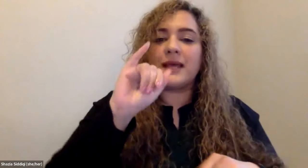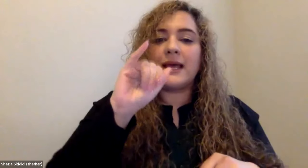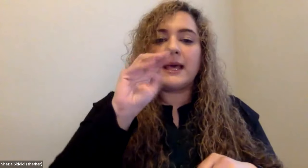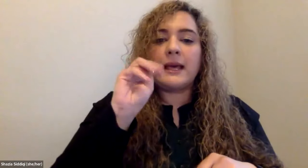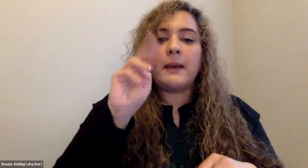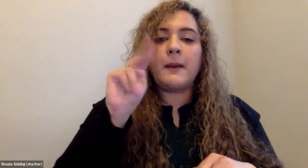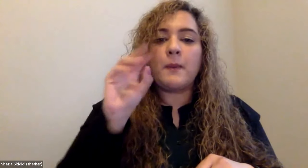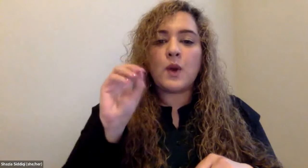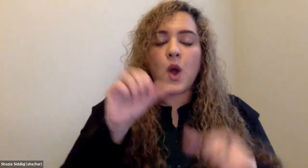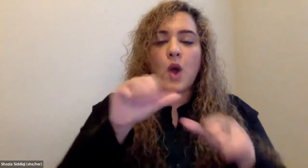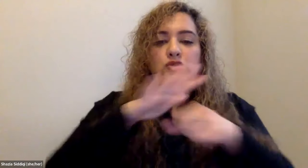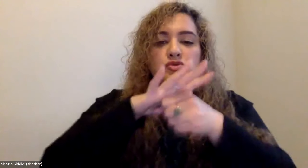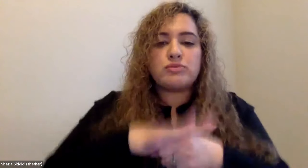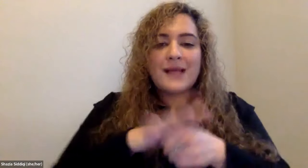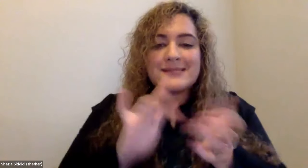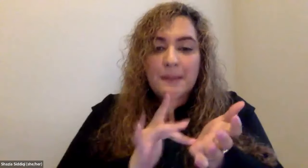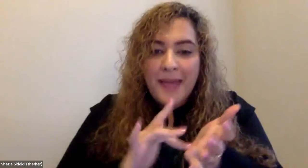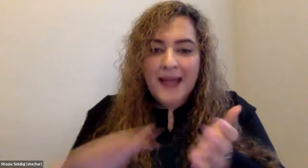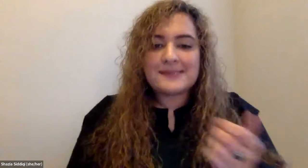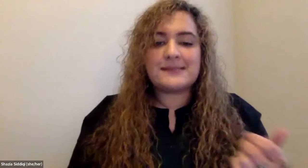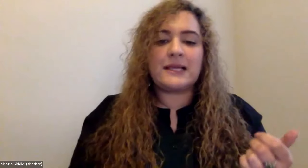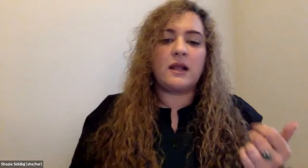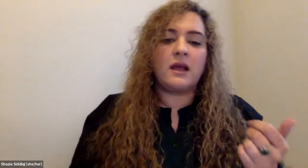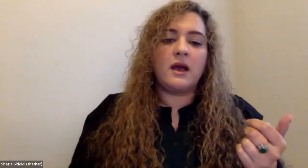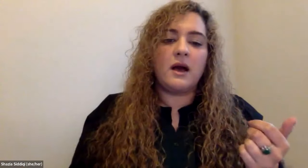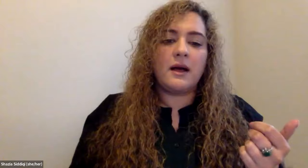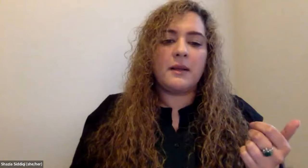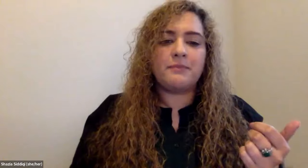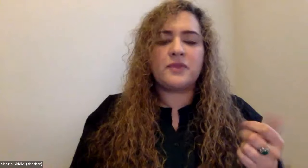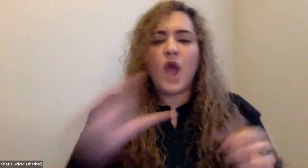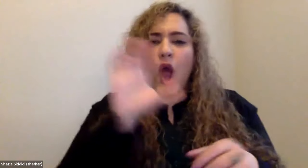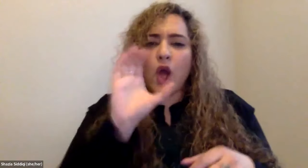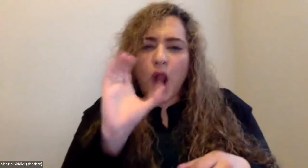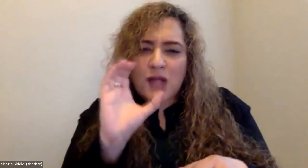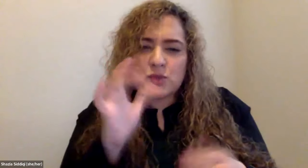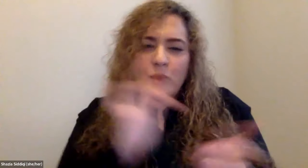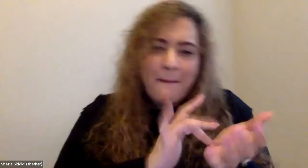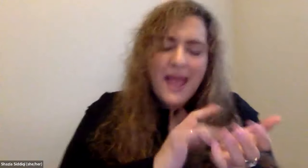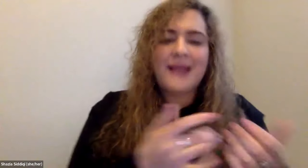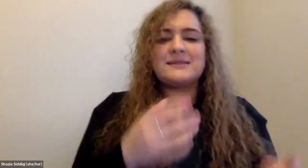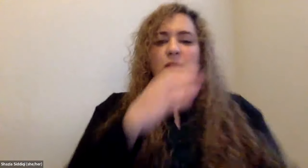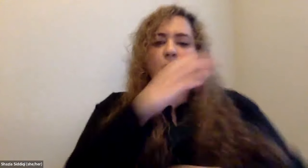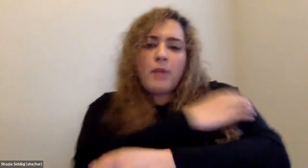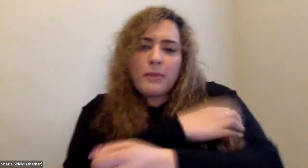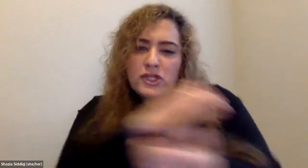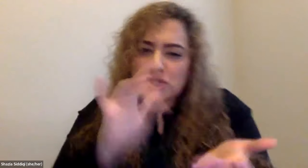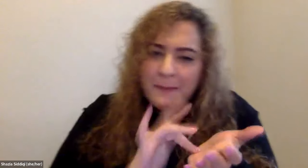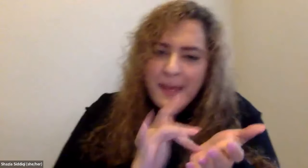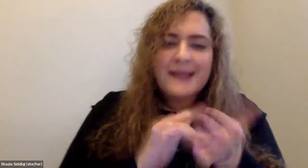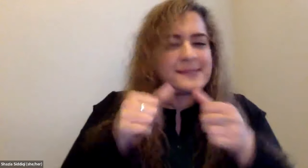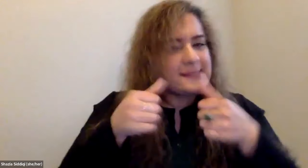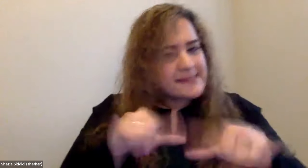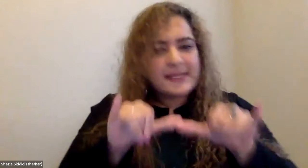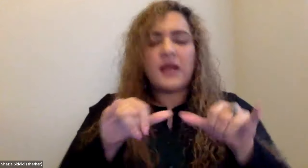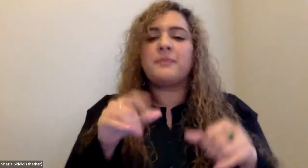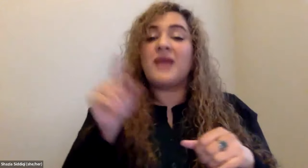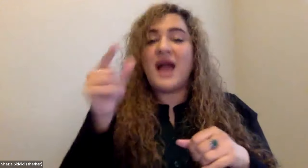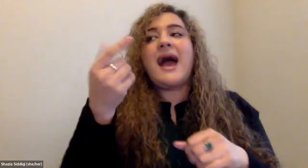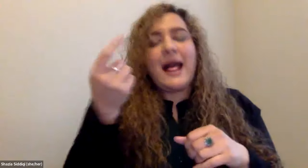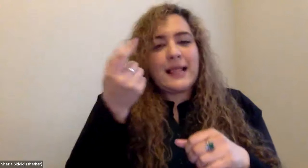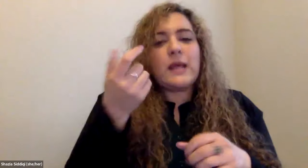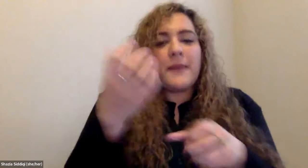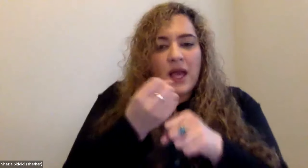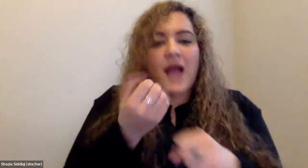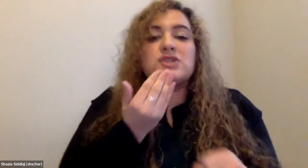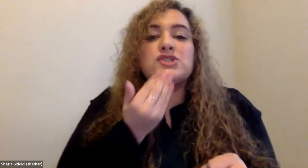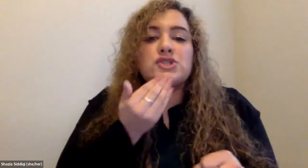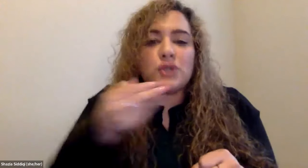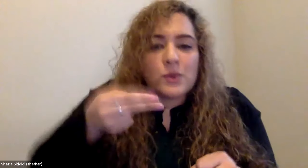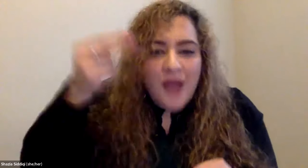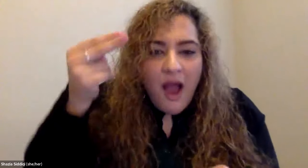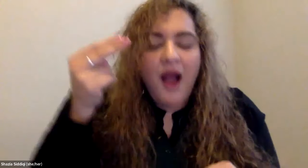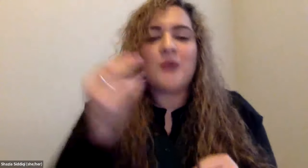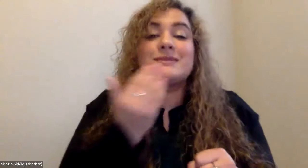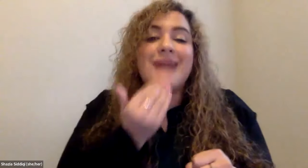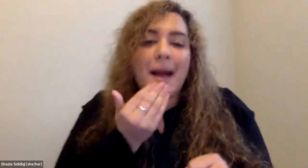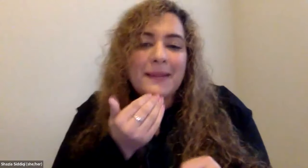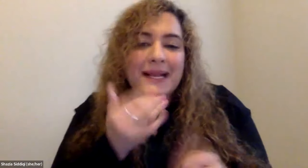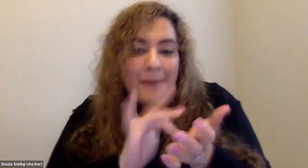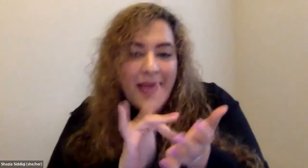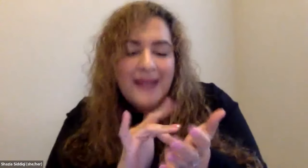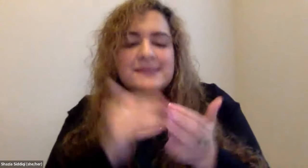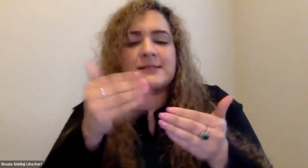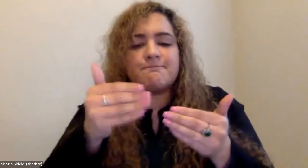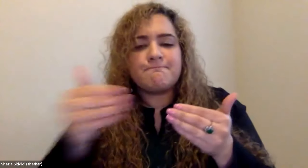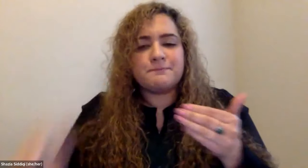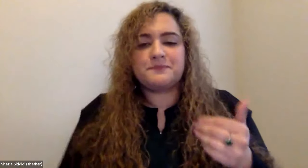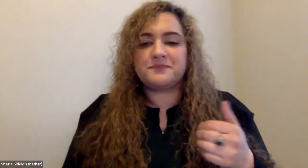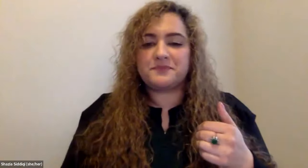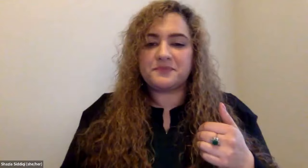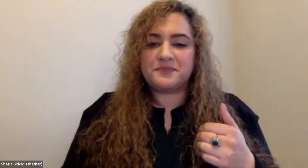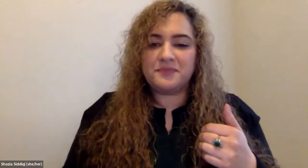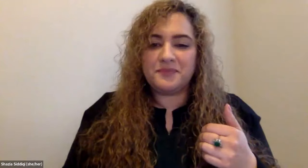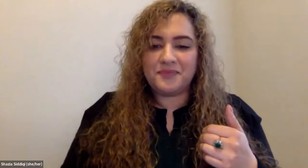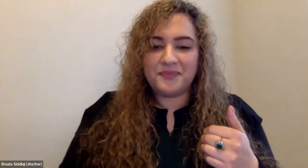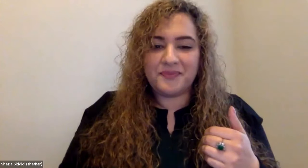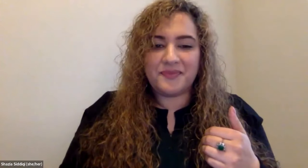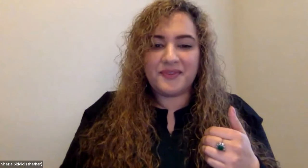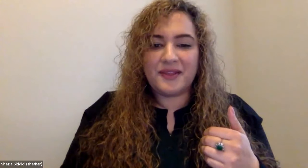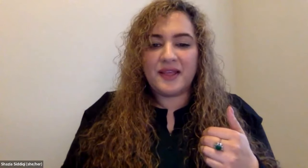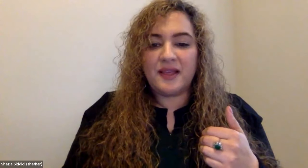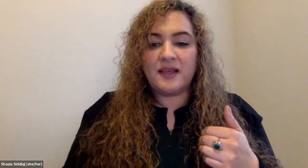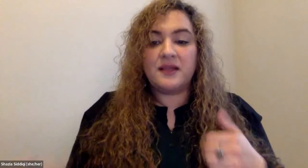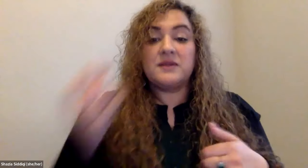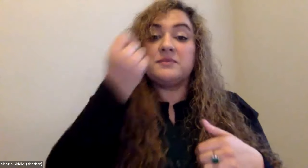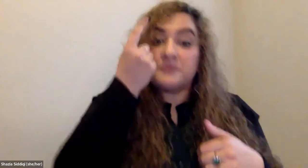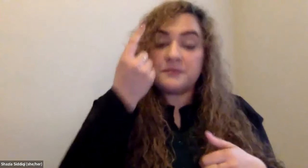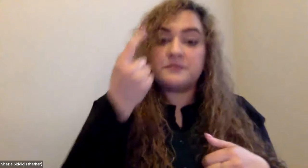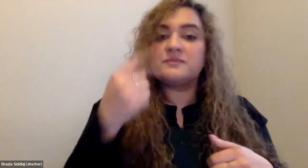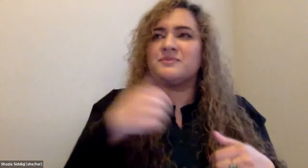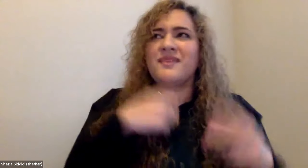Cristine Saunders: He was still on medication he had to take a immunosuppressant after his heart transplant he had a cholesterol medication blood pressure medication and he started to get a little bit of diabetes and so his he had to go on medication for that as well.